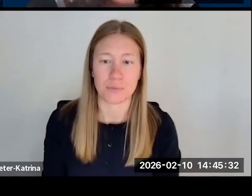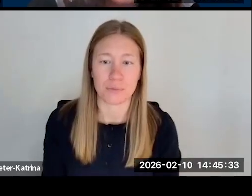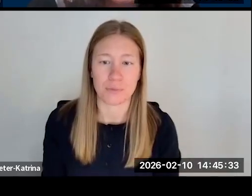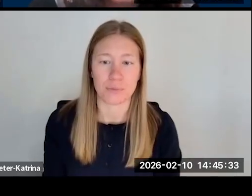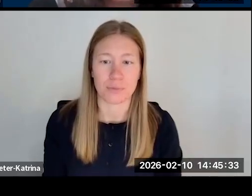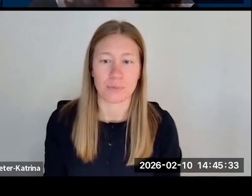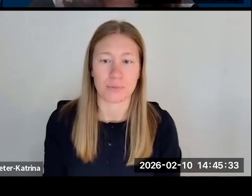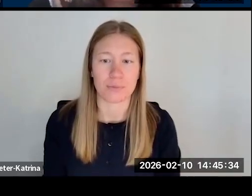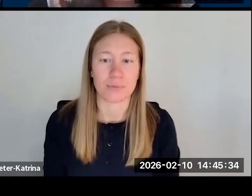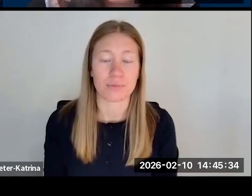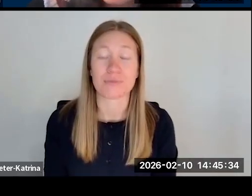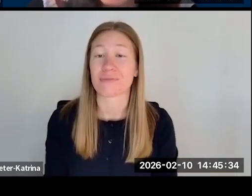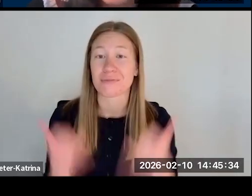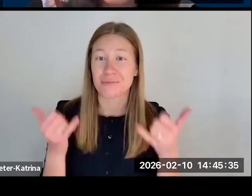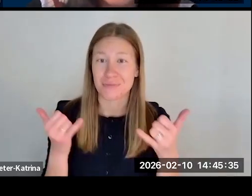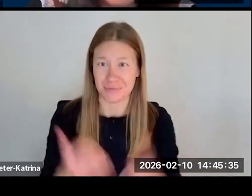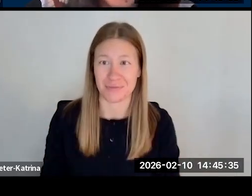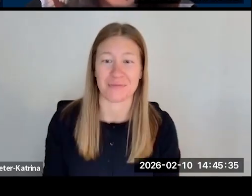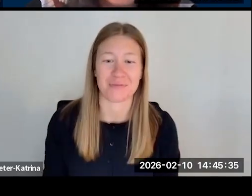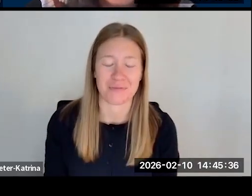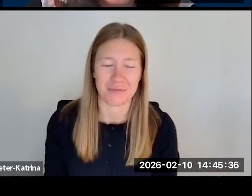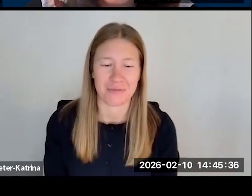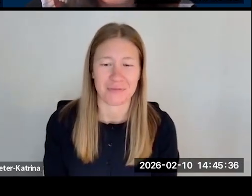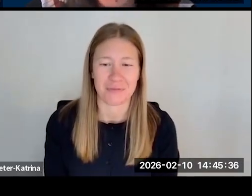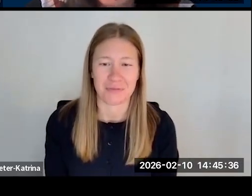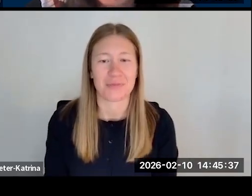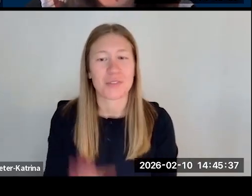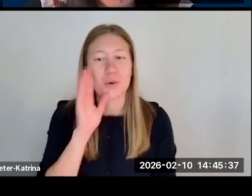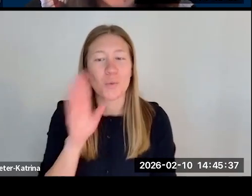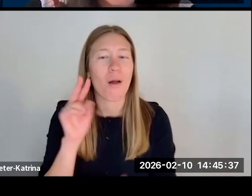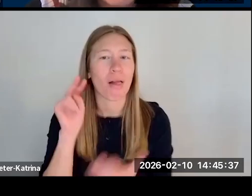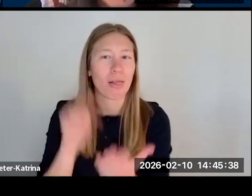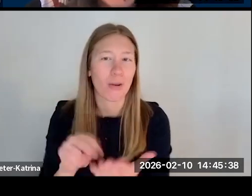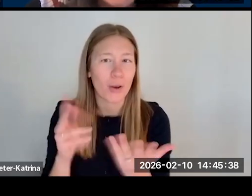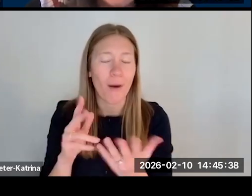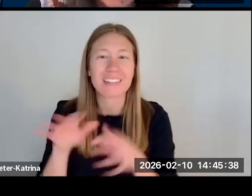Alright, so next we're gonna take a look at descriptive hyperlink text.